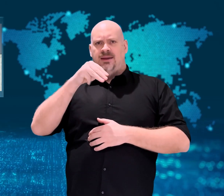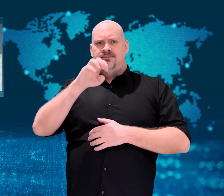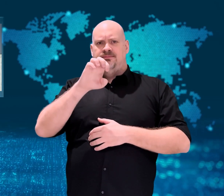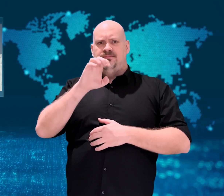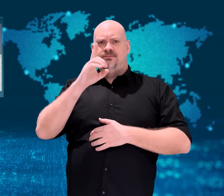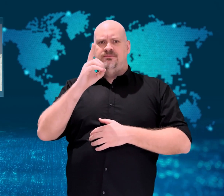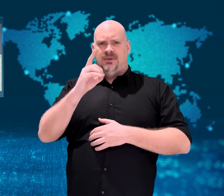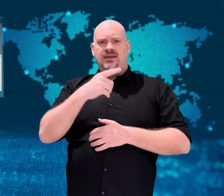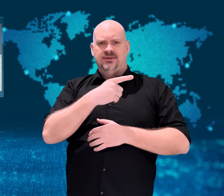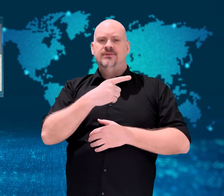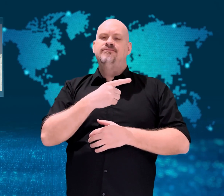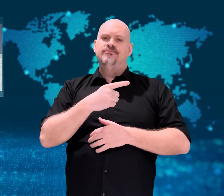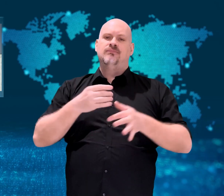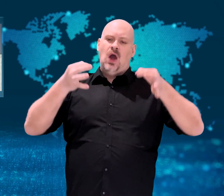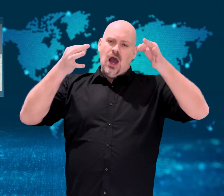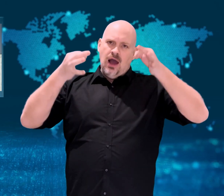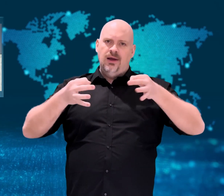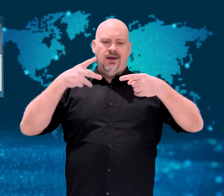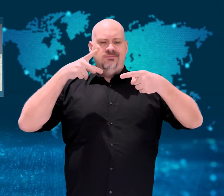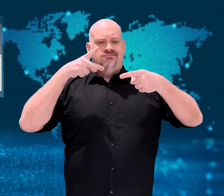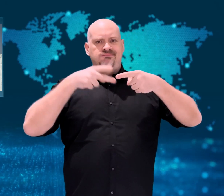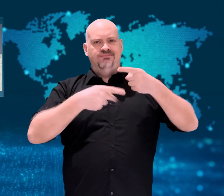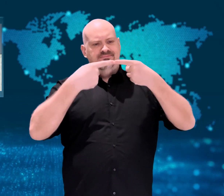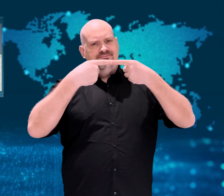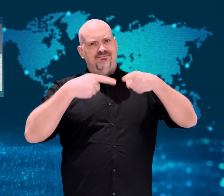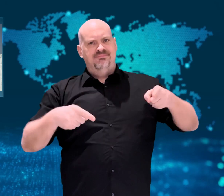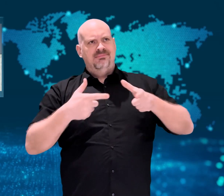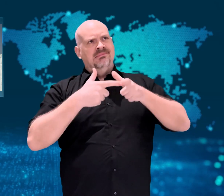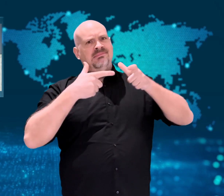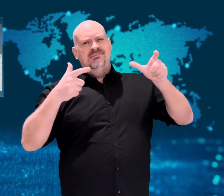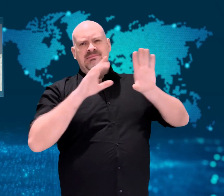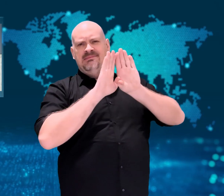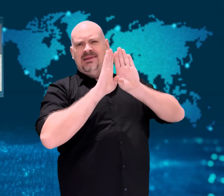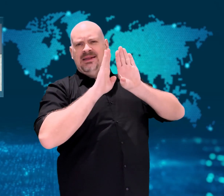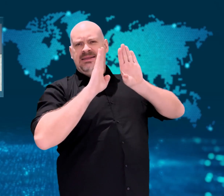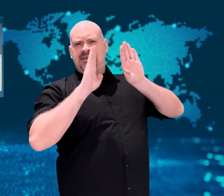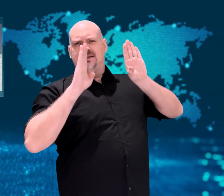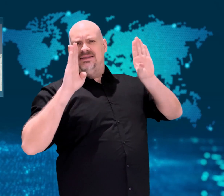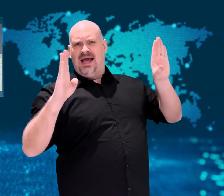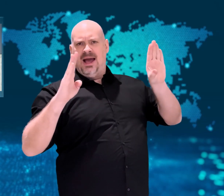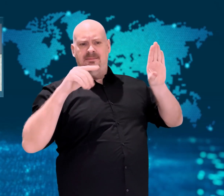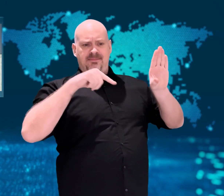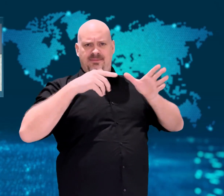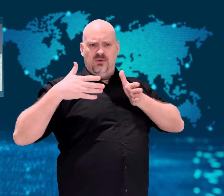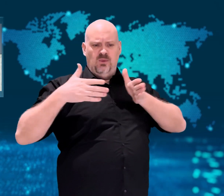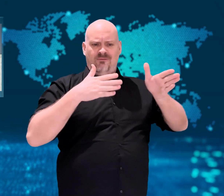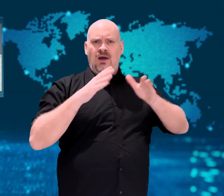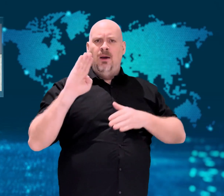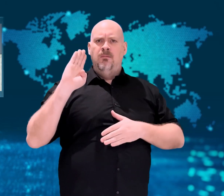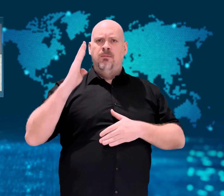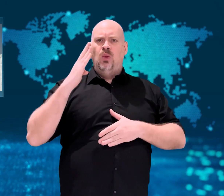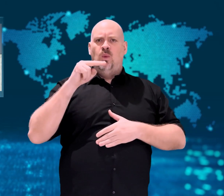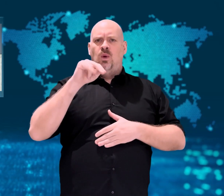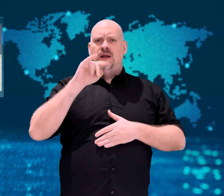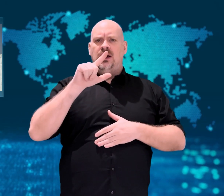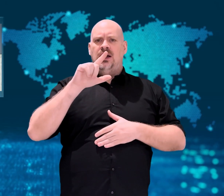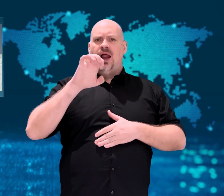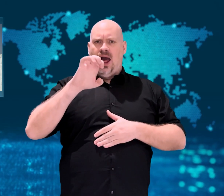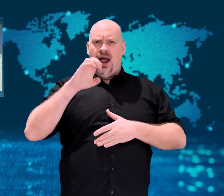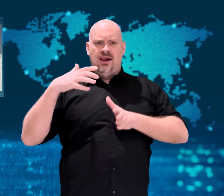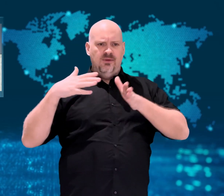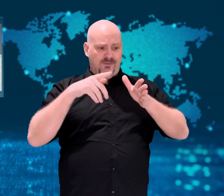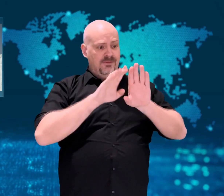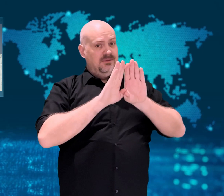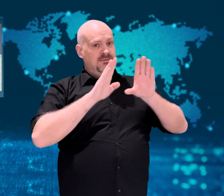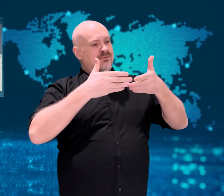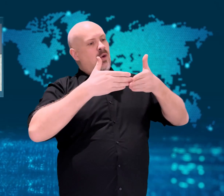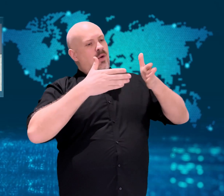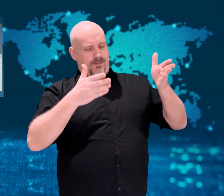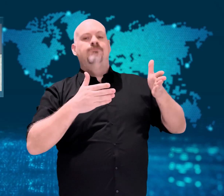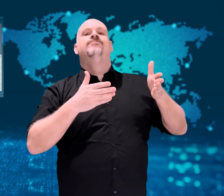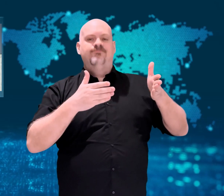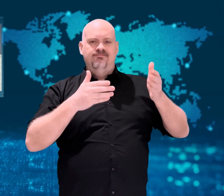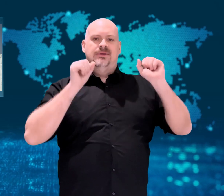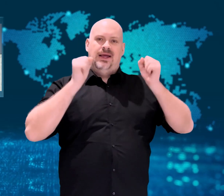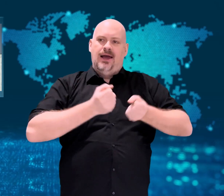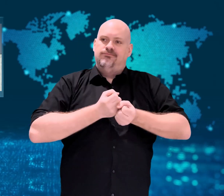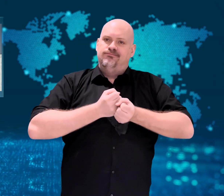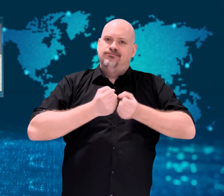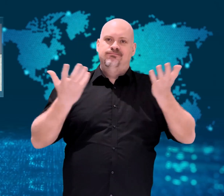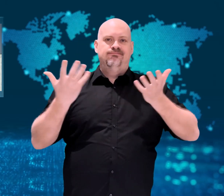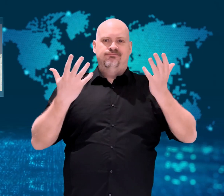officially opened its mega-dam on the Blue Nile for energy production.